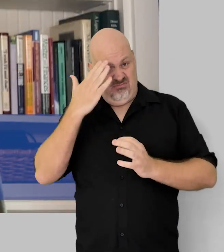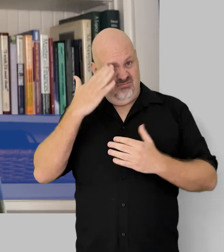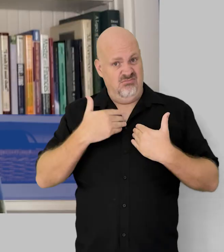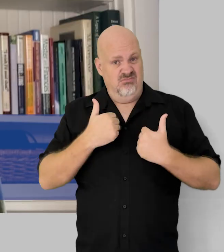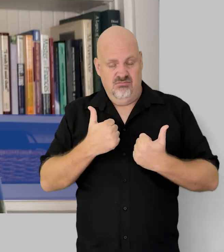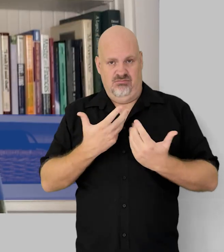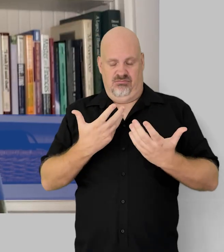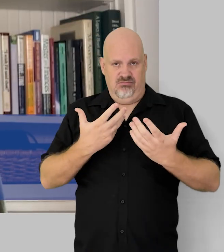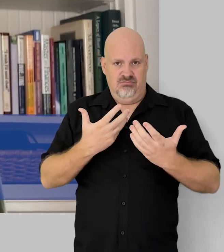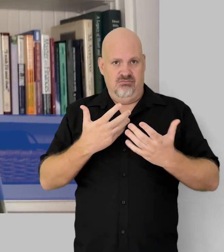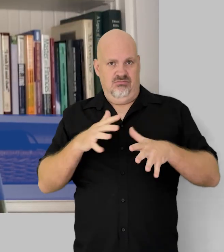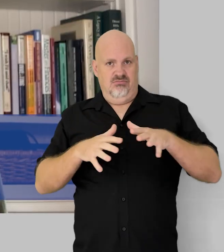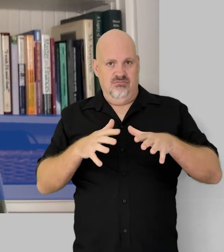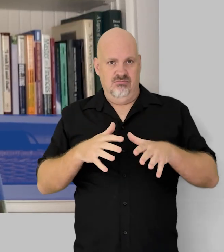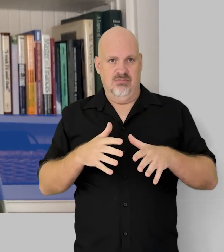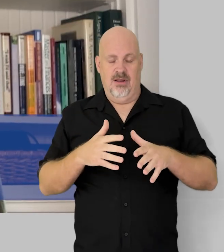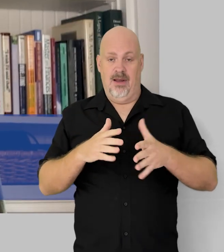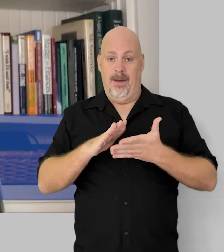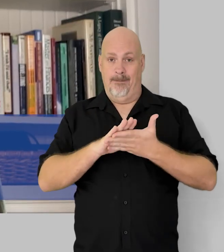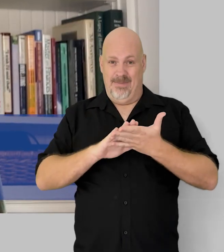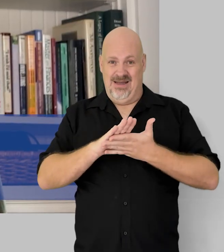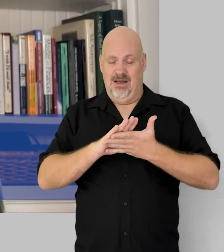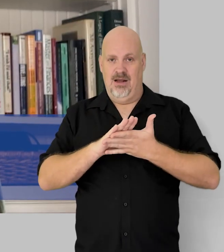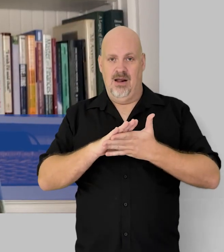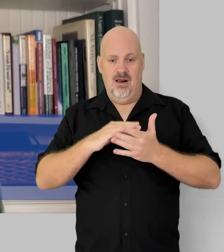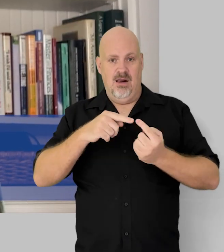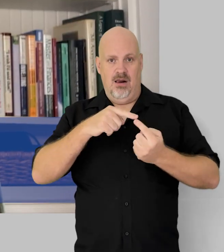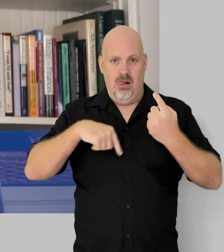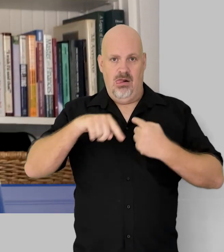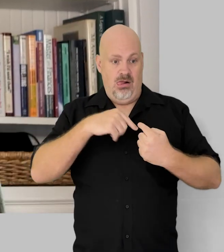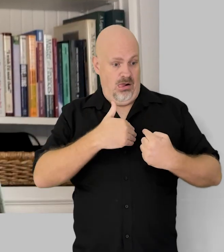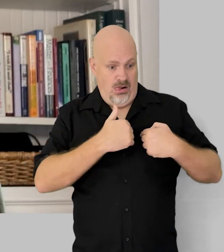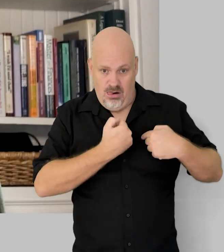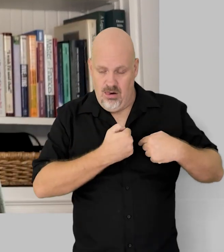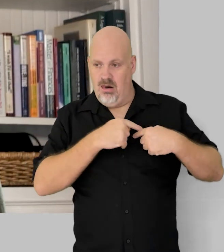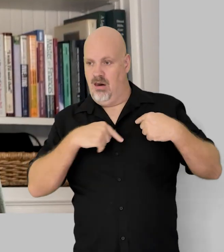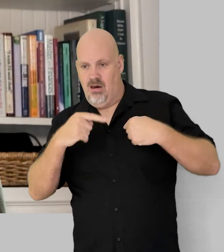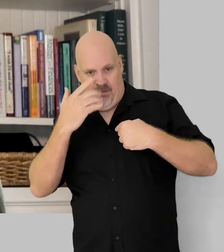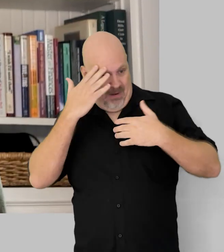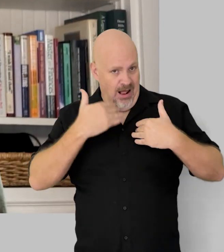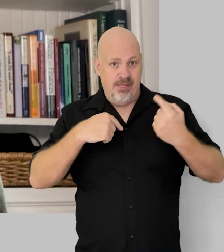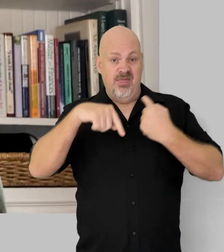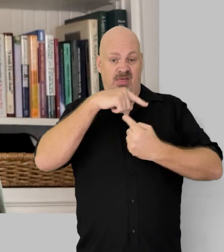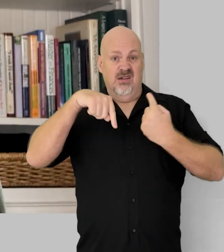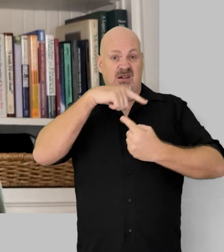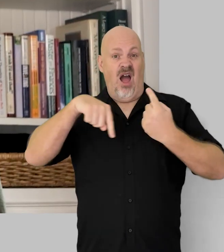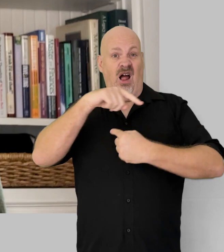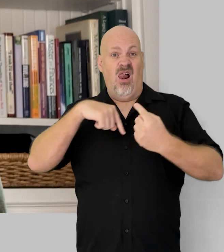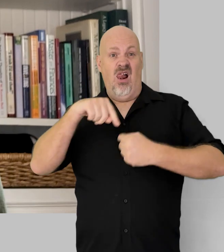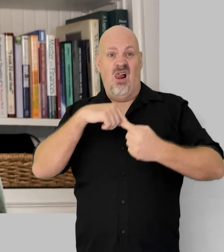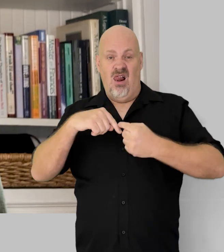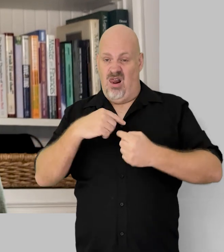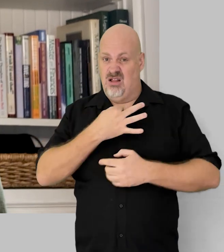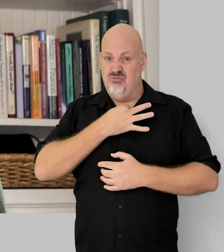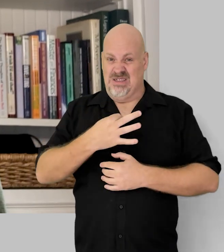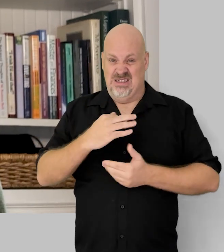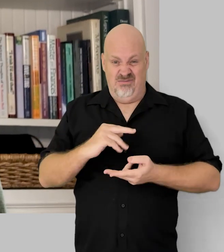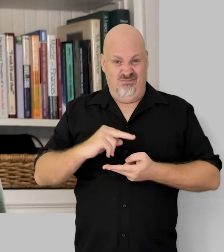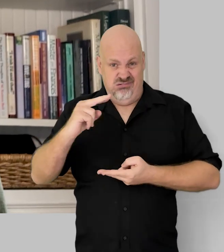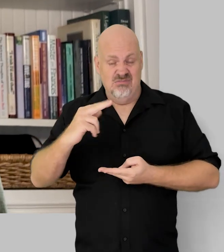Mental disorders are also very prevalent among people with cardiovascular disease. Up to 40% of them have a mental health condition.